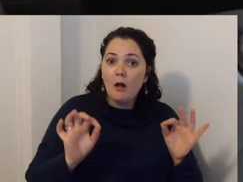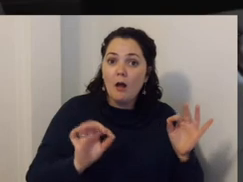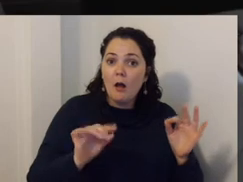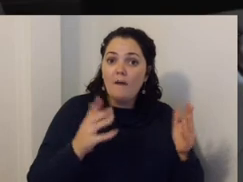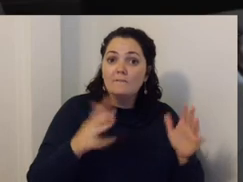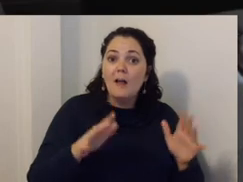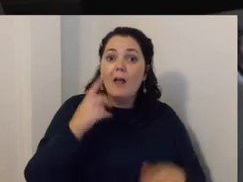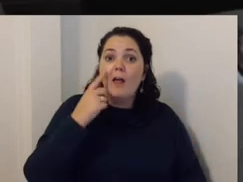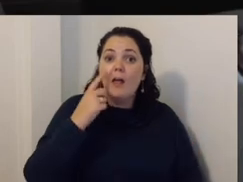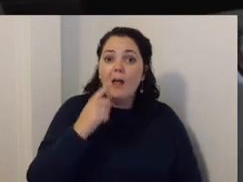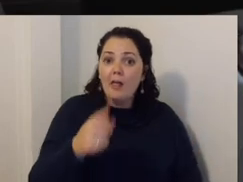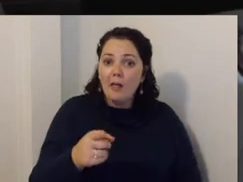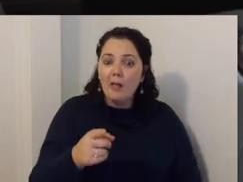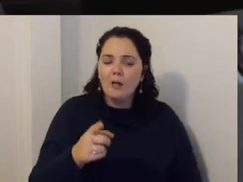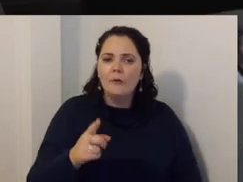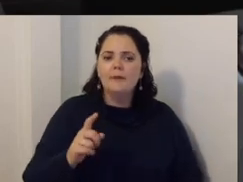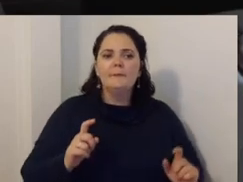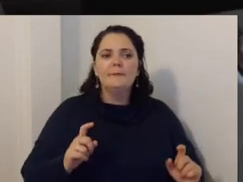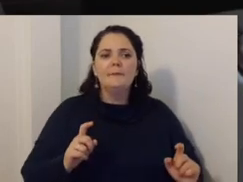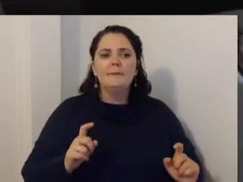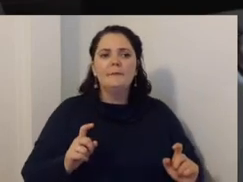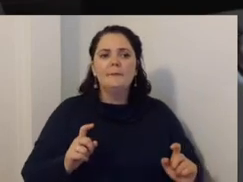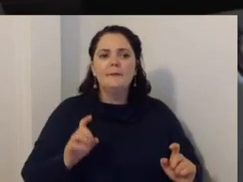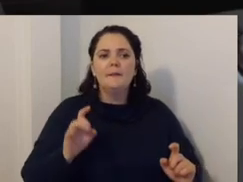minutes without moving, 20 minutes you're really getting to the upper reaches of